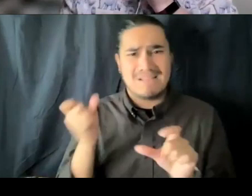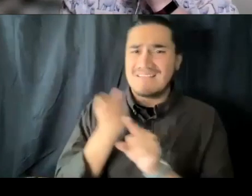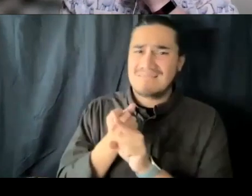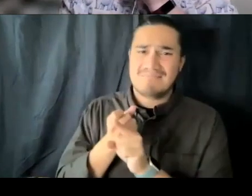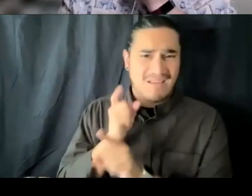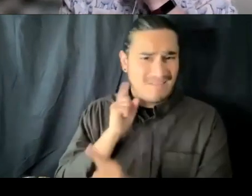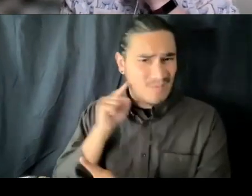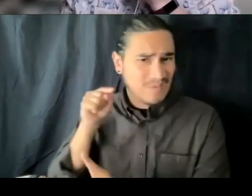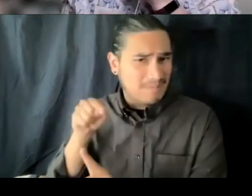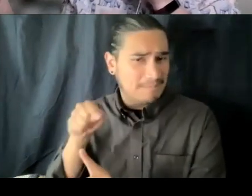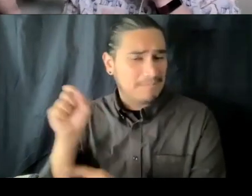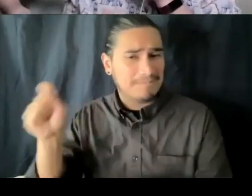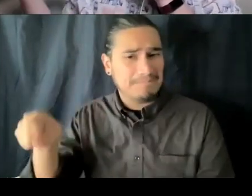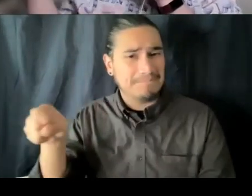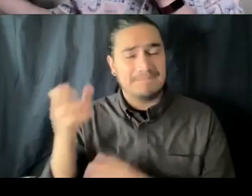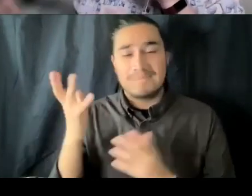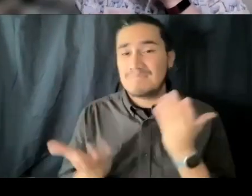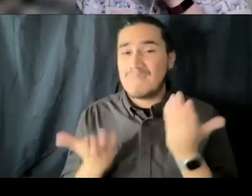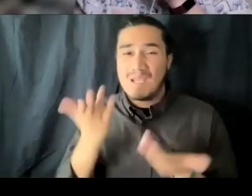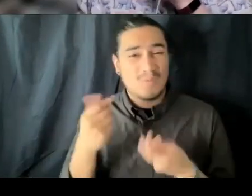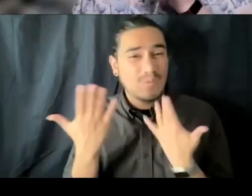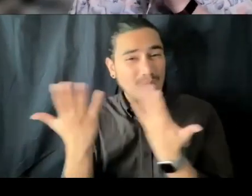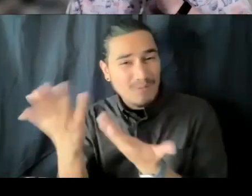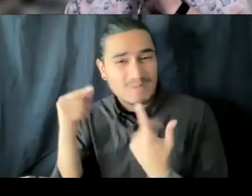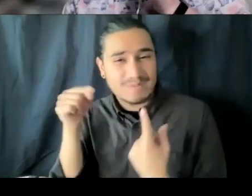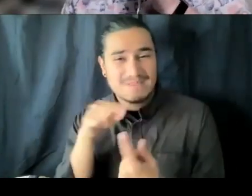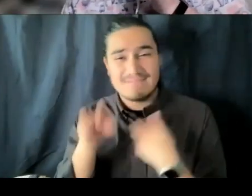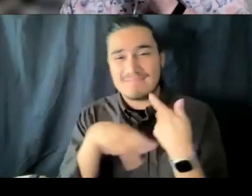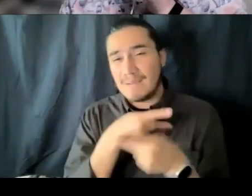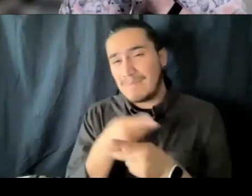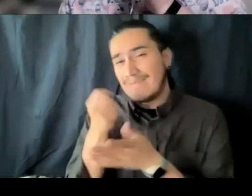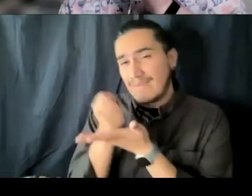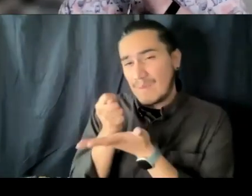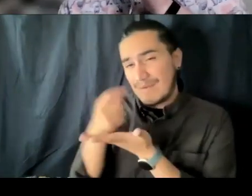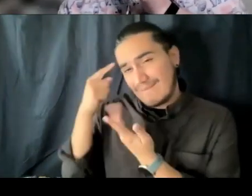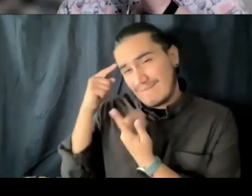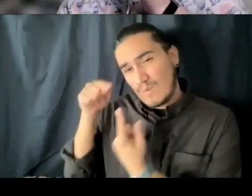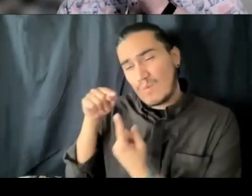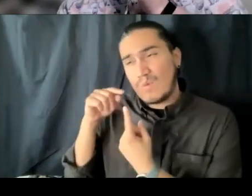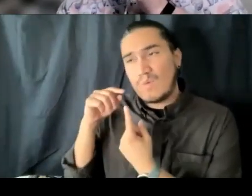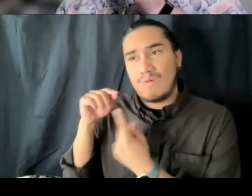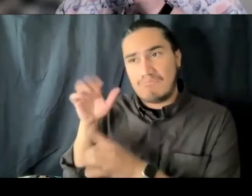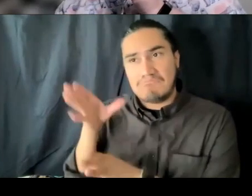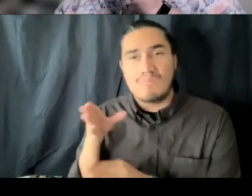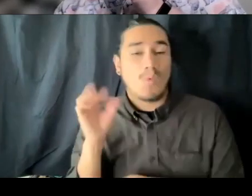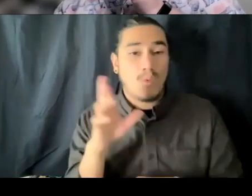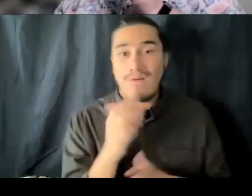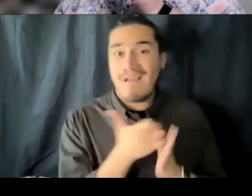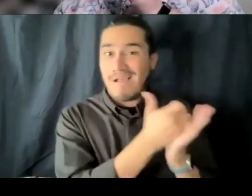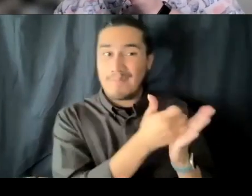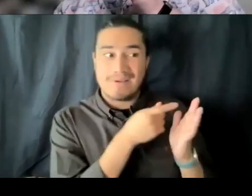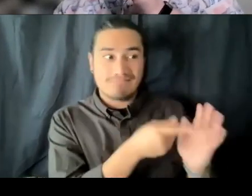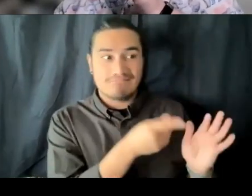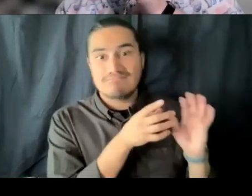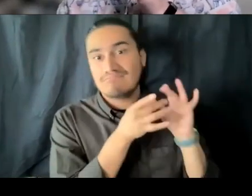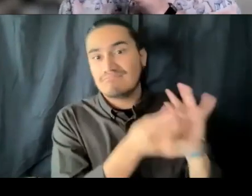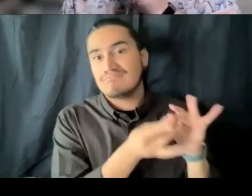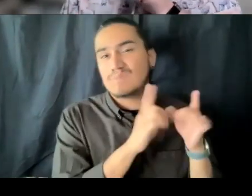You may be the person who's offering a specific kind of therapy or you're helping somebody connect to, you know, a loving .